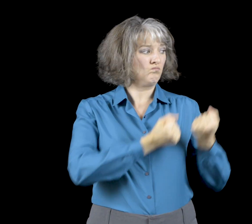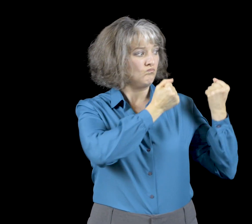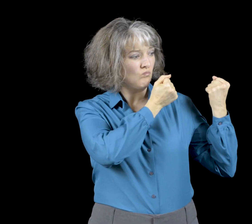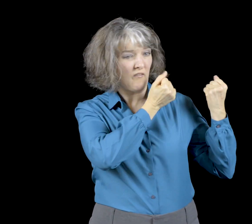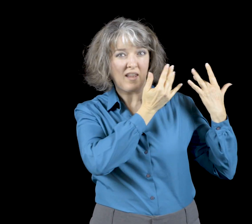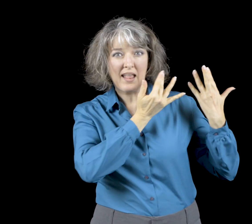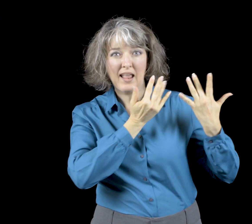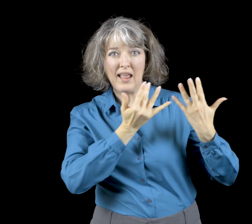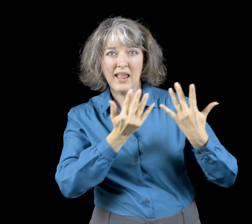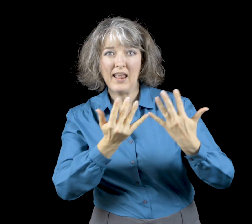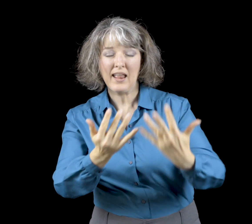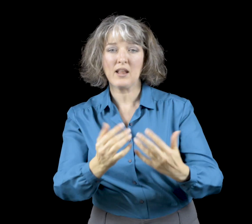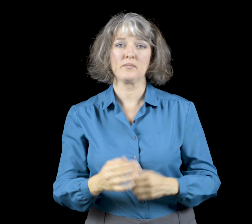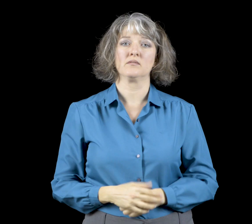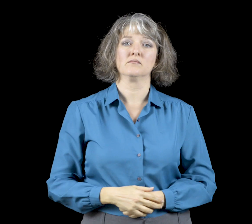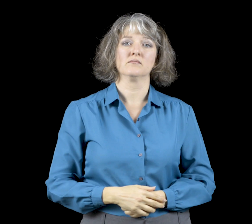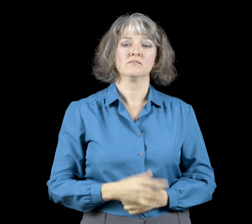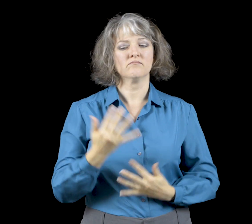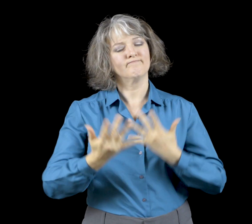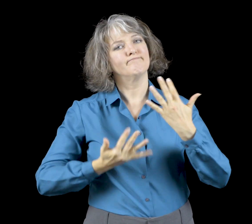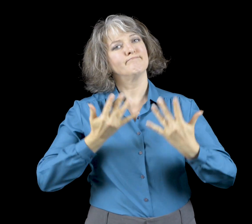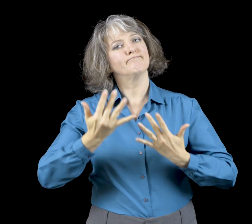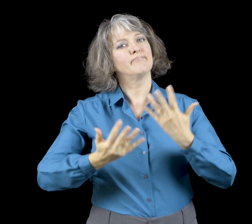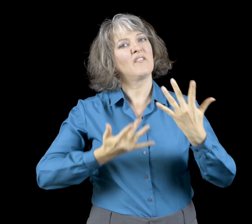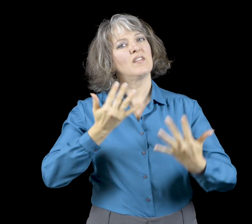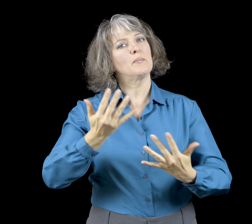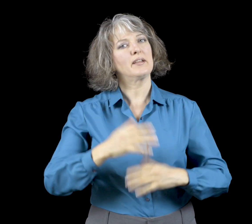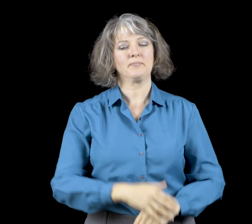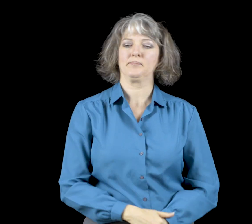Or ablaze. Or on fire.